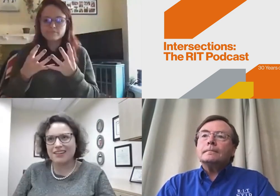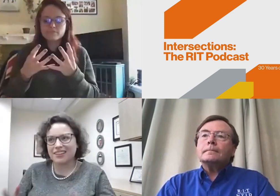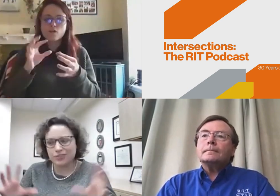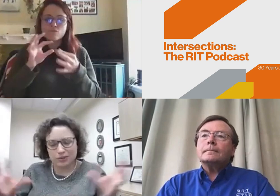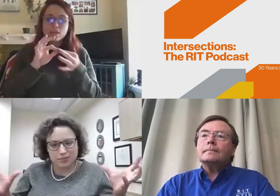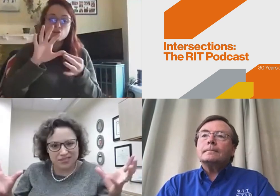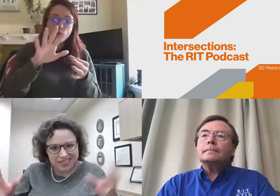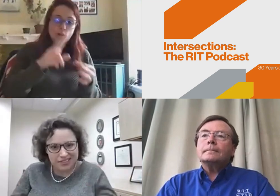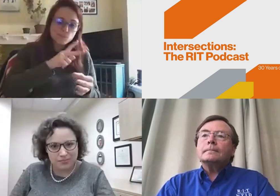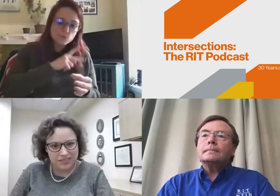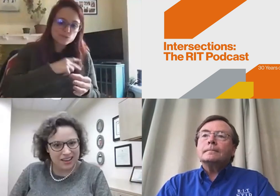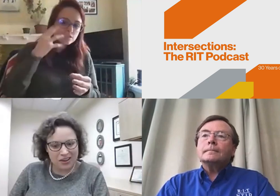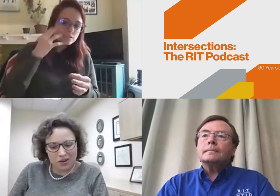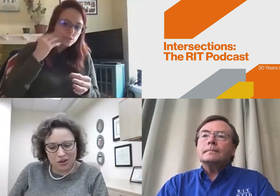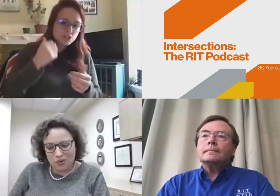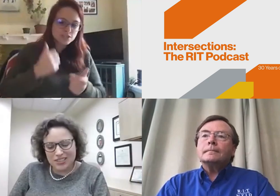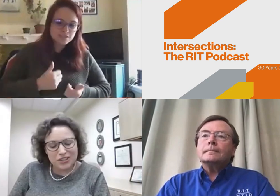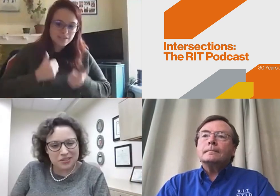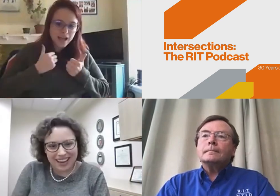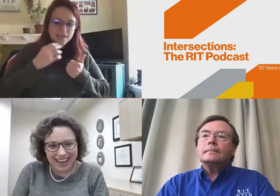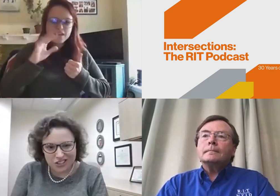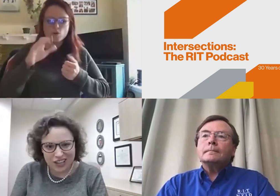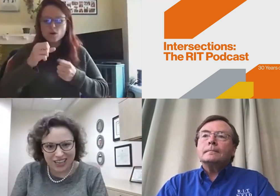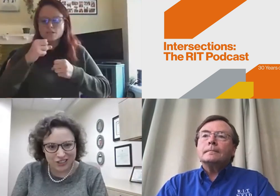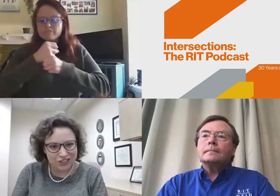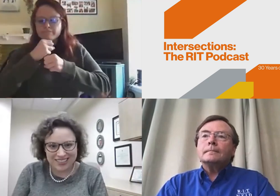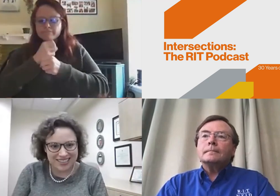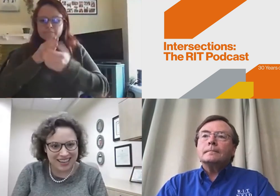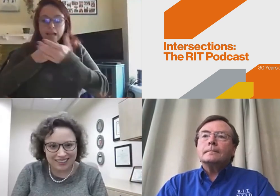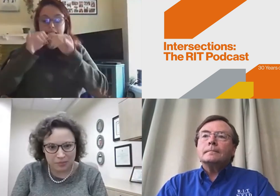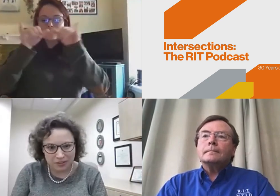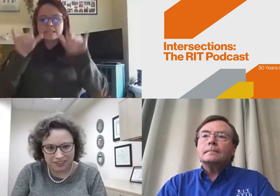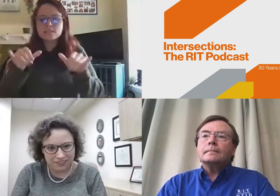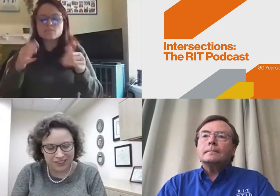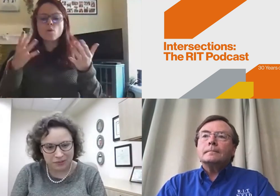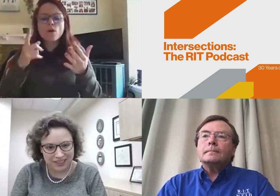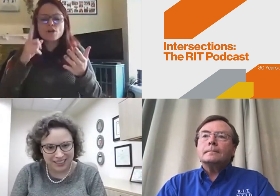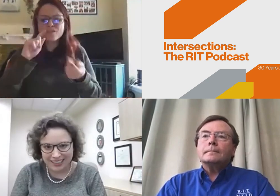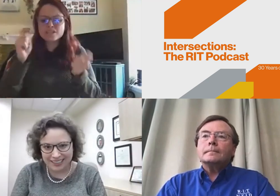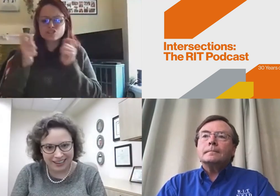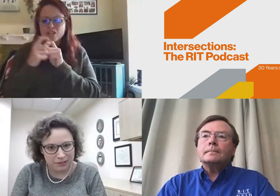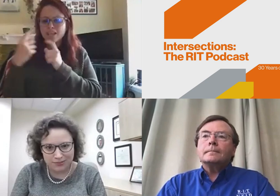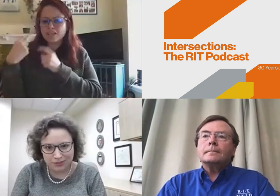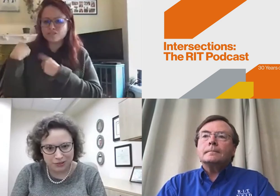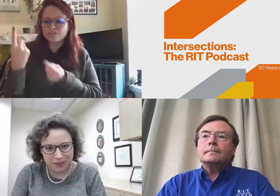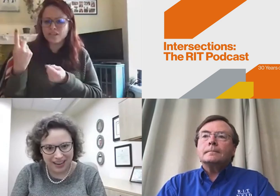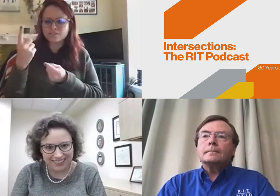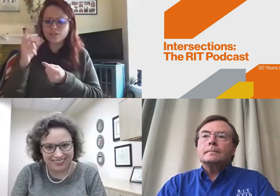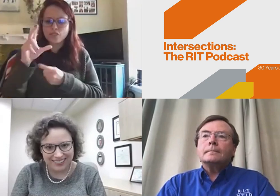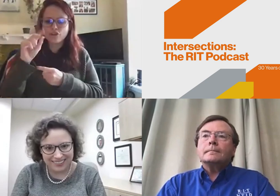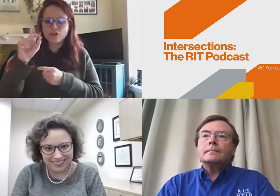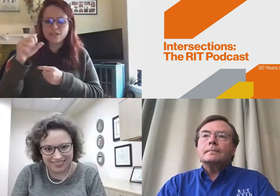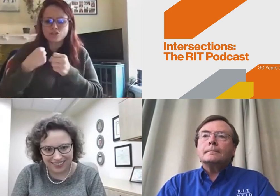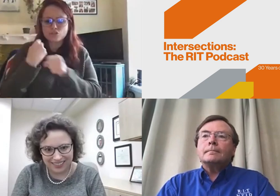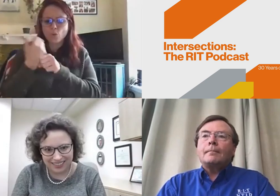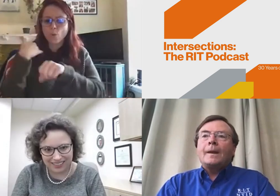and in terms of systems, what do you think has changed since that time 30 years ago when the ADA was first passed?